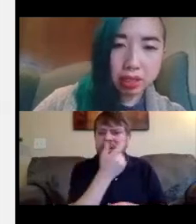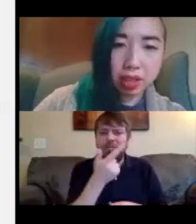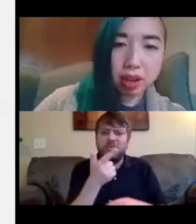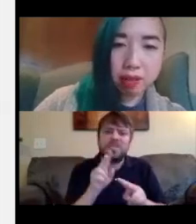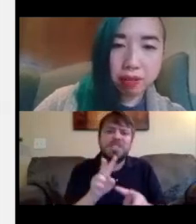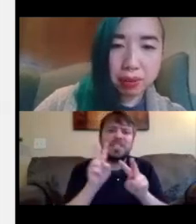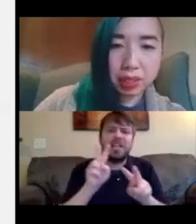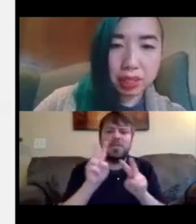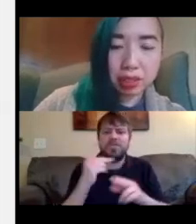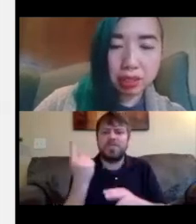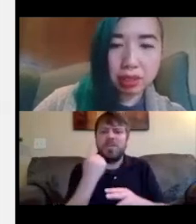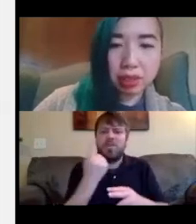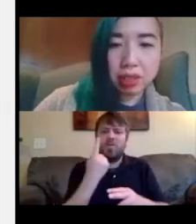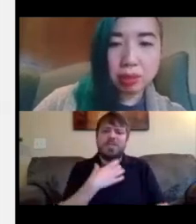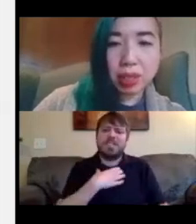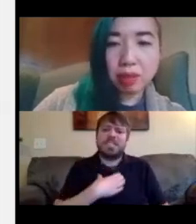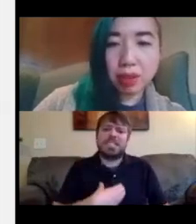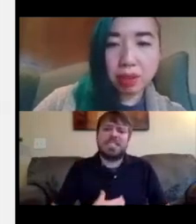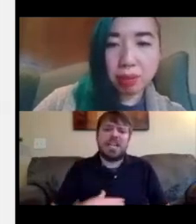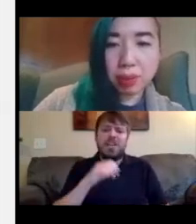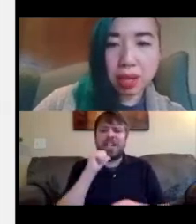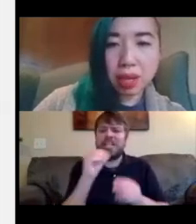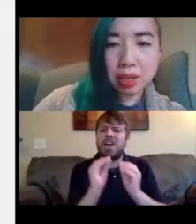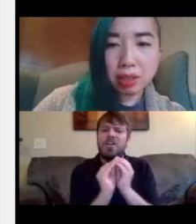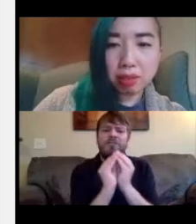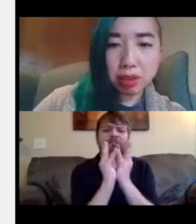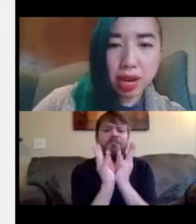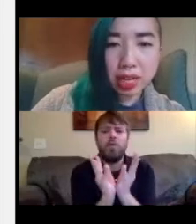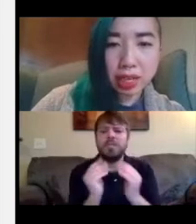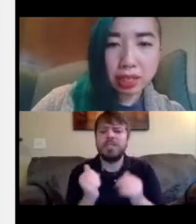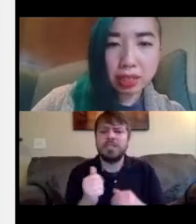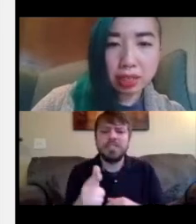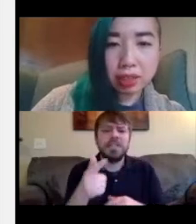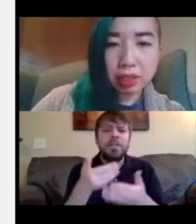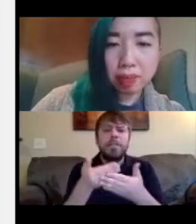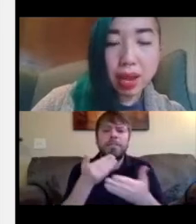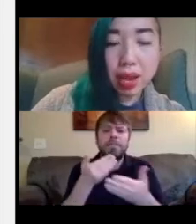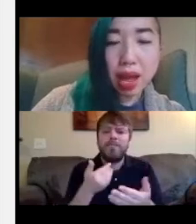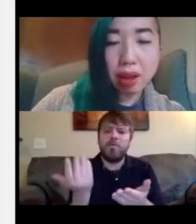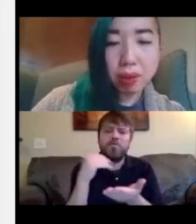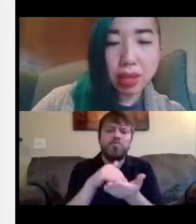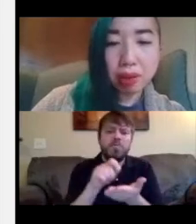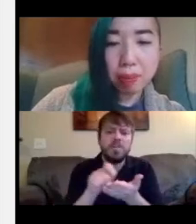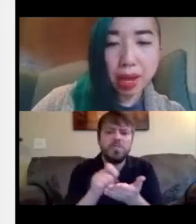An unfolding: to speak of you beyond the rewriting But how without a body.